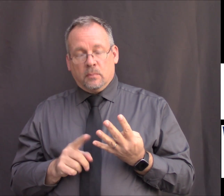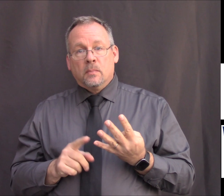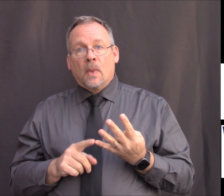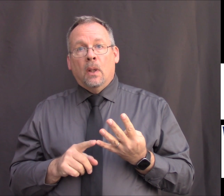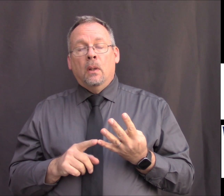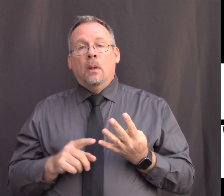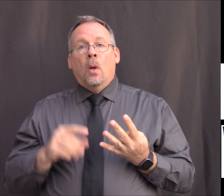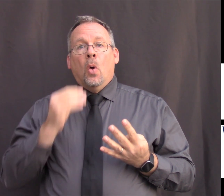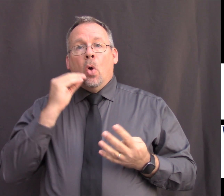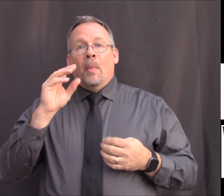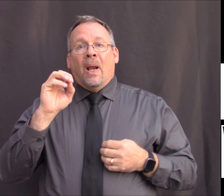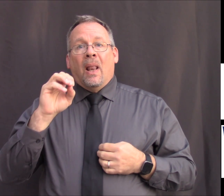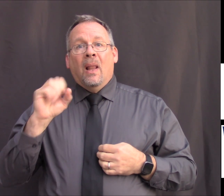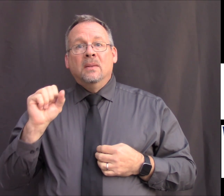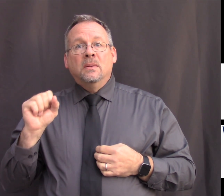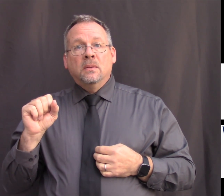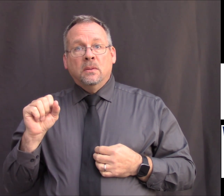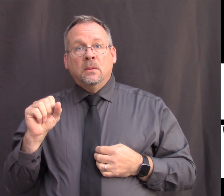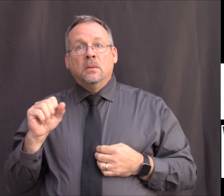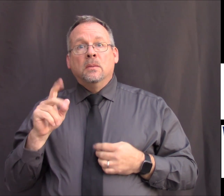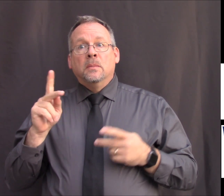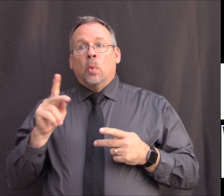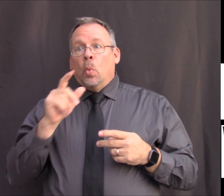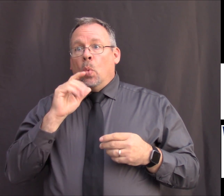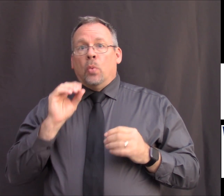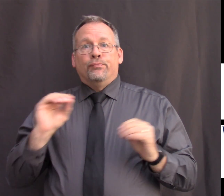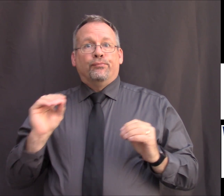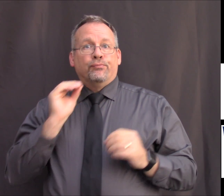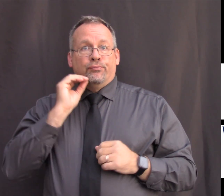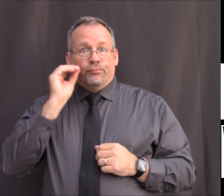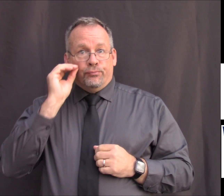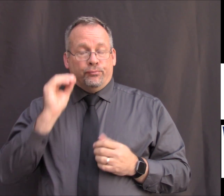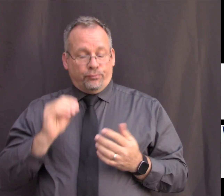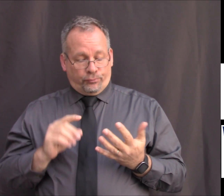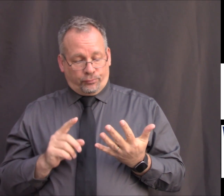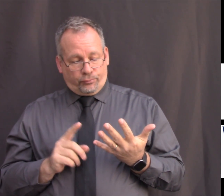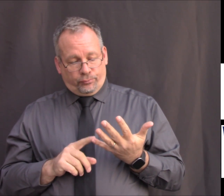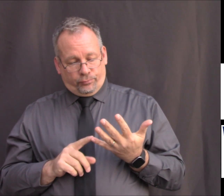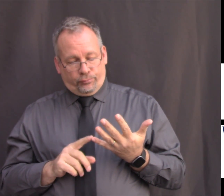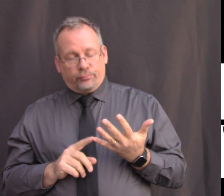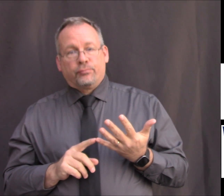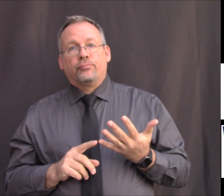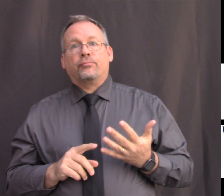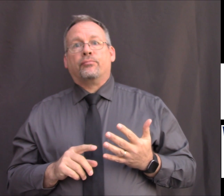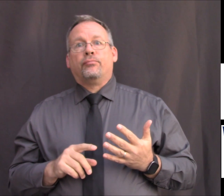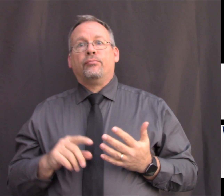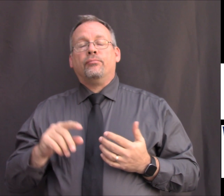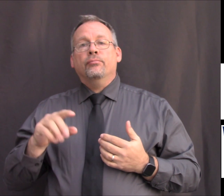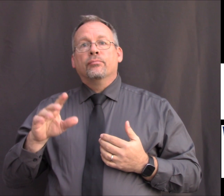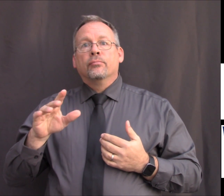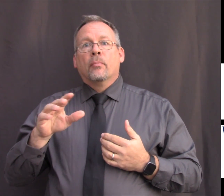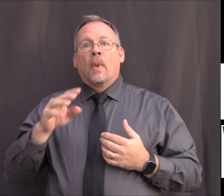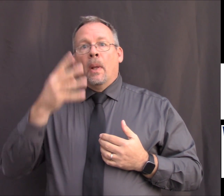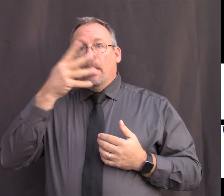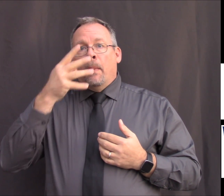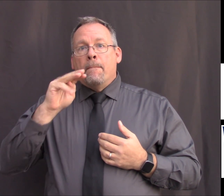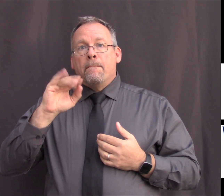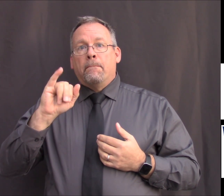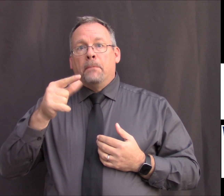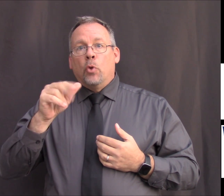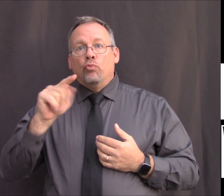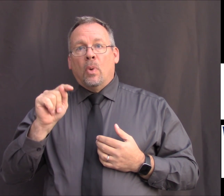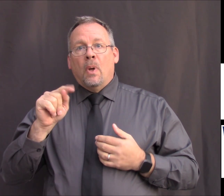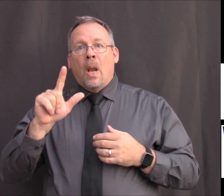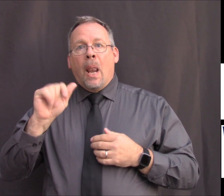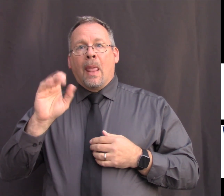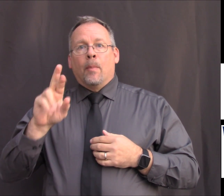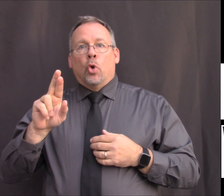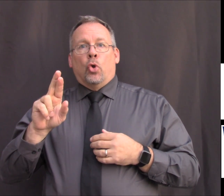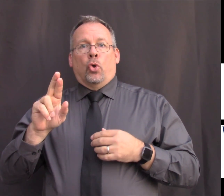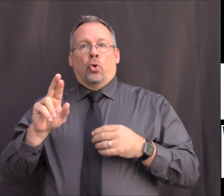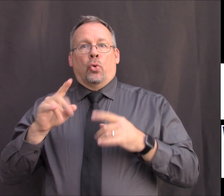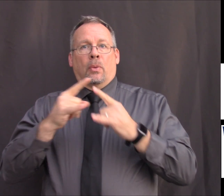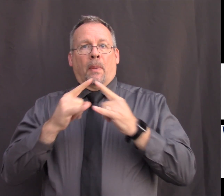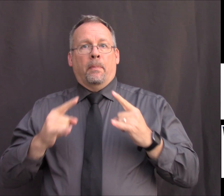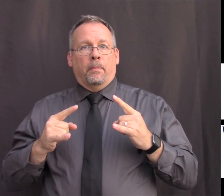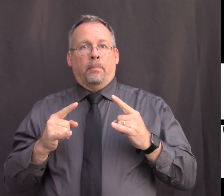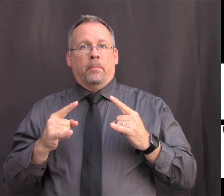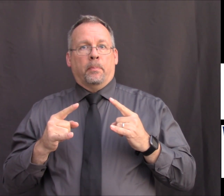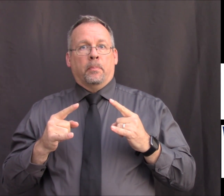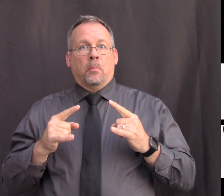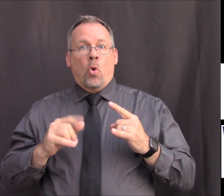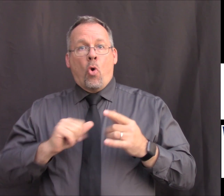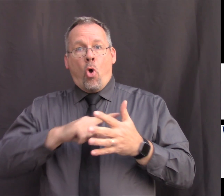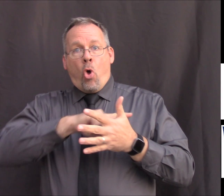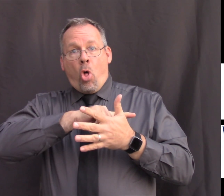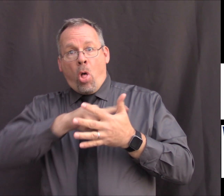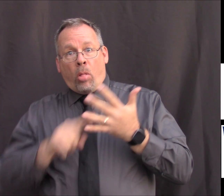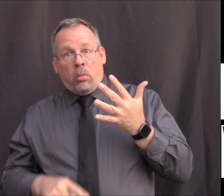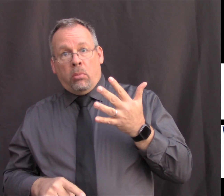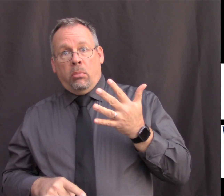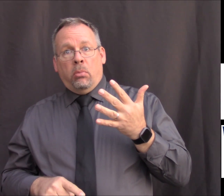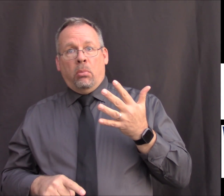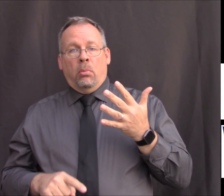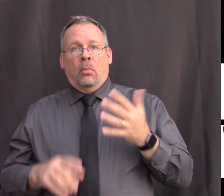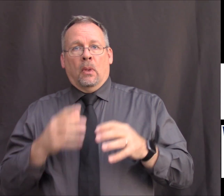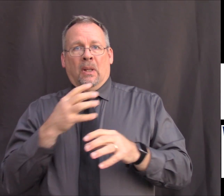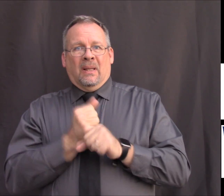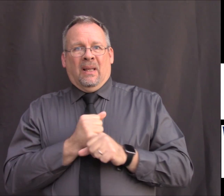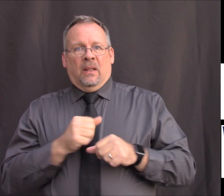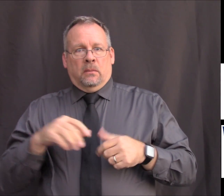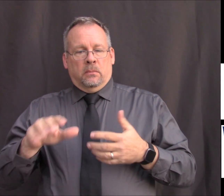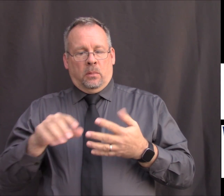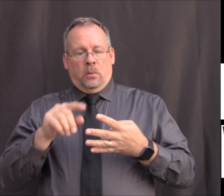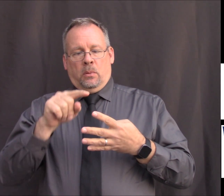homeless shelters, and migrant labor camps.